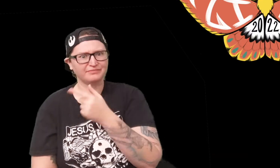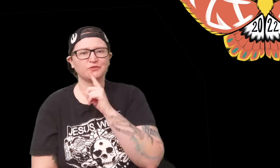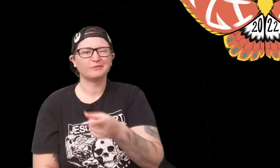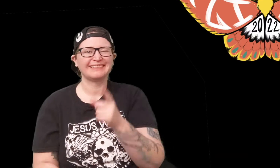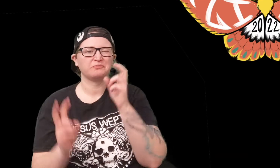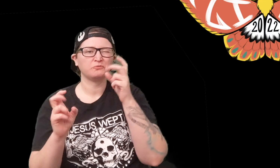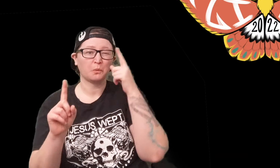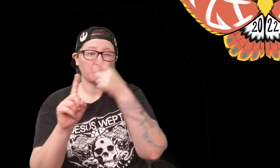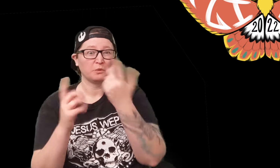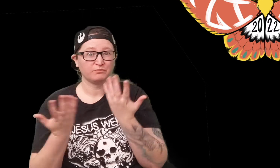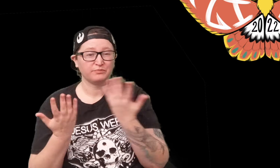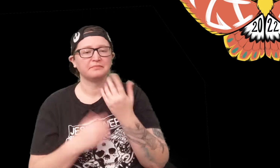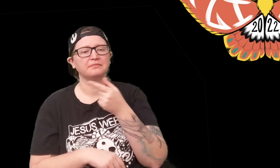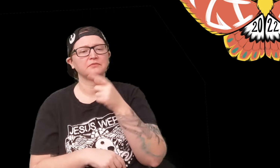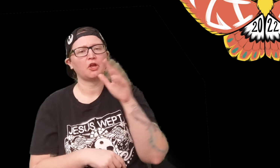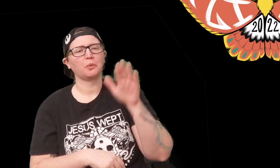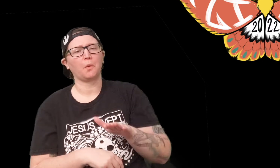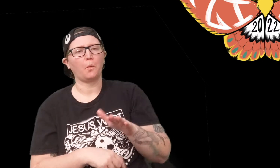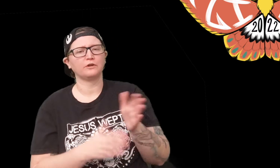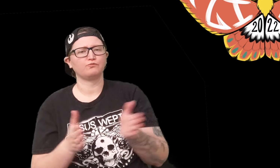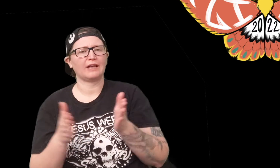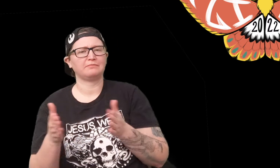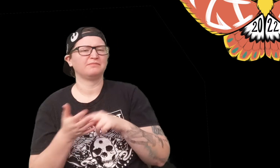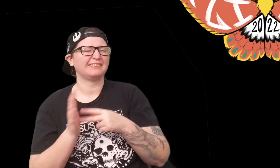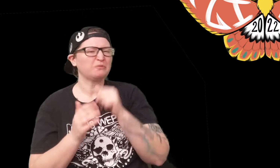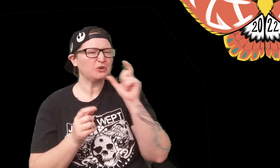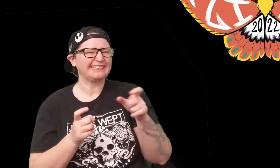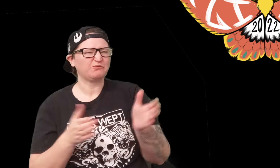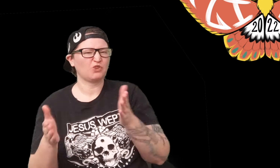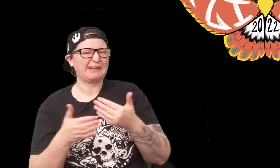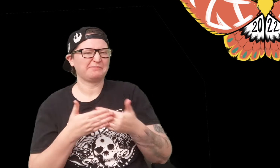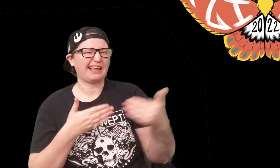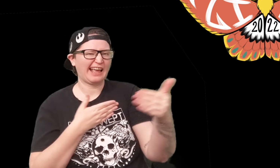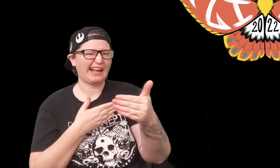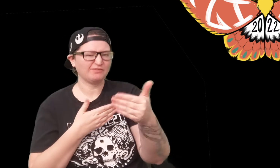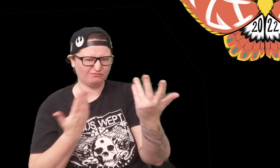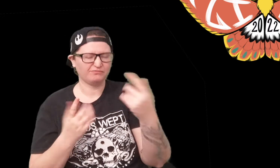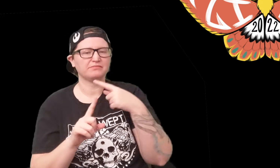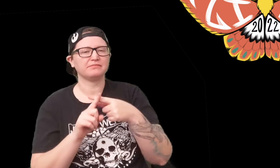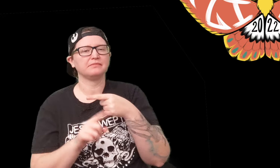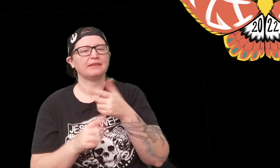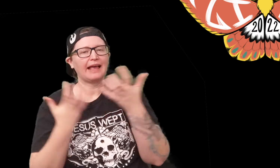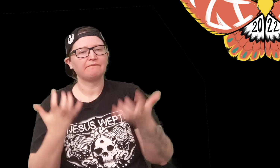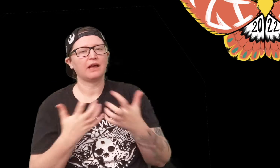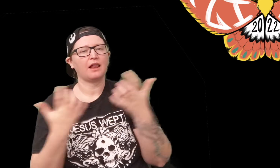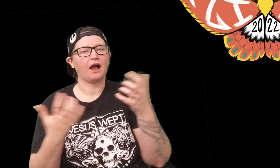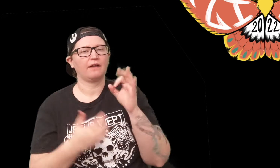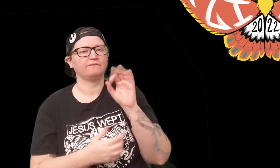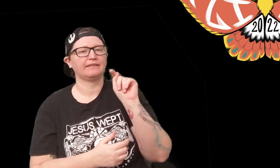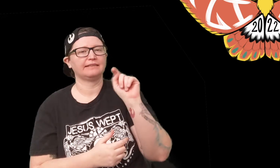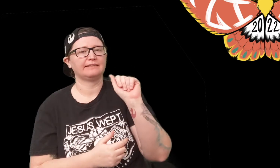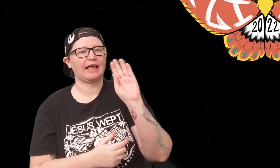So very cool really this is a low prep you don't need to prep ahead and also it's heavy